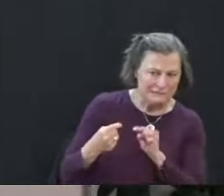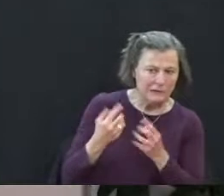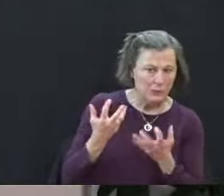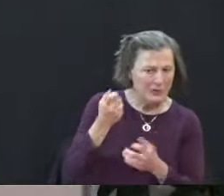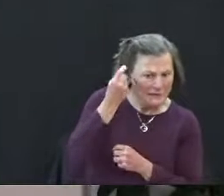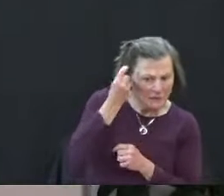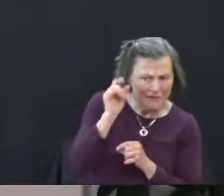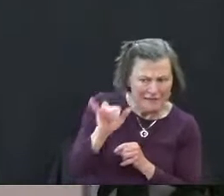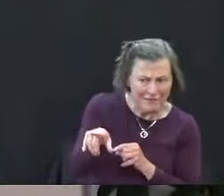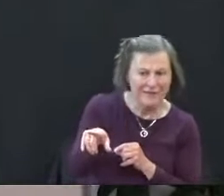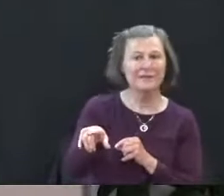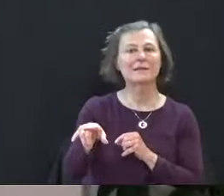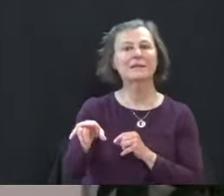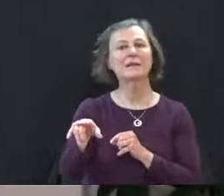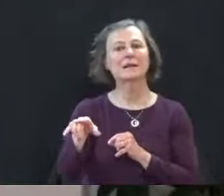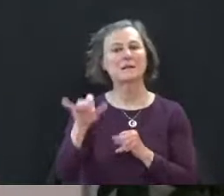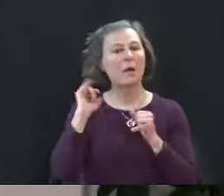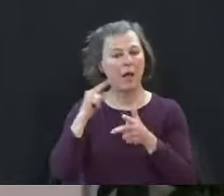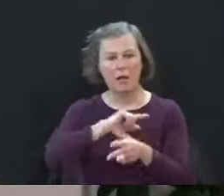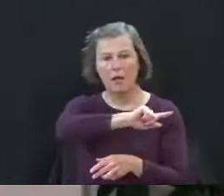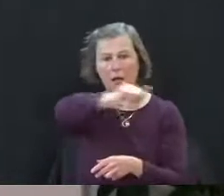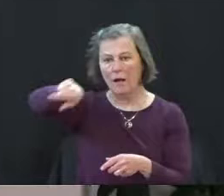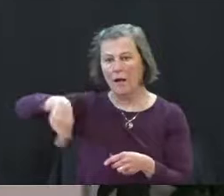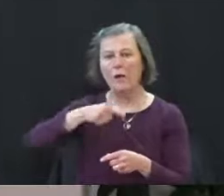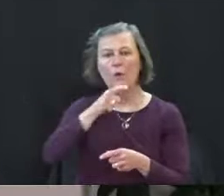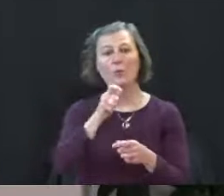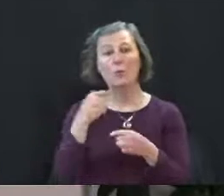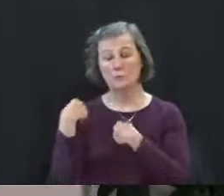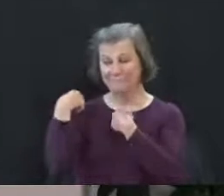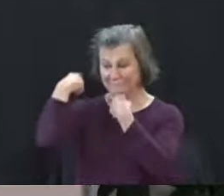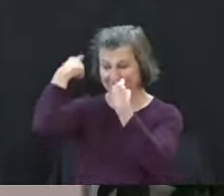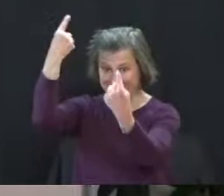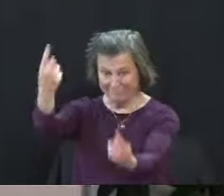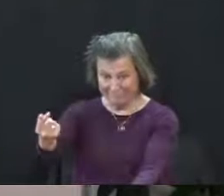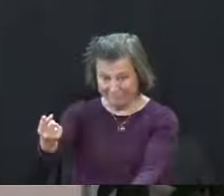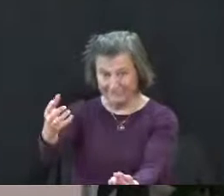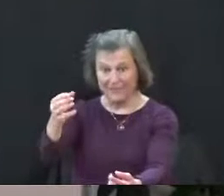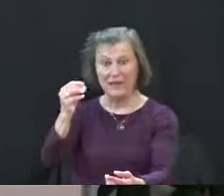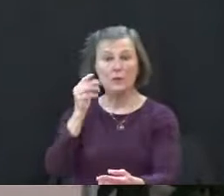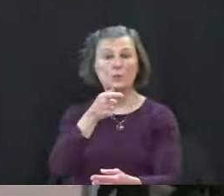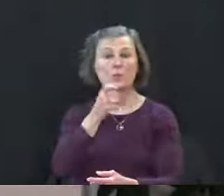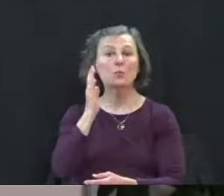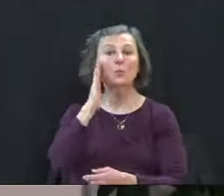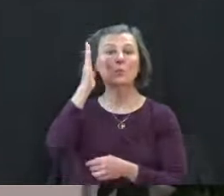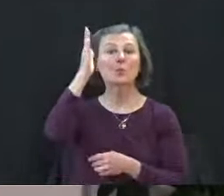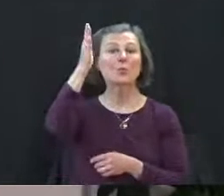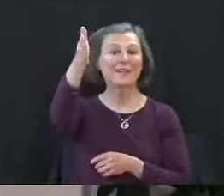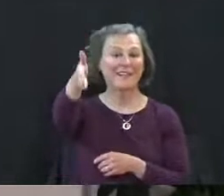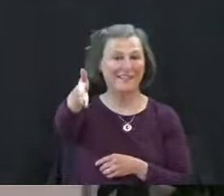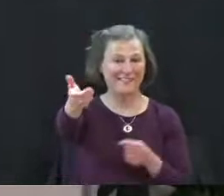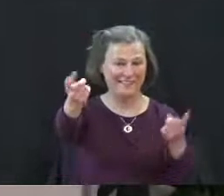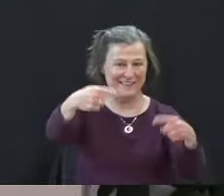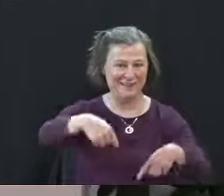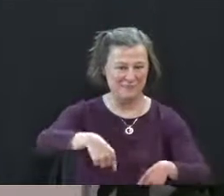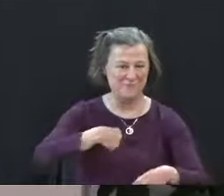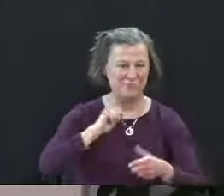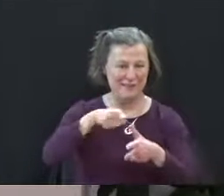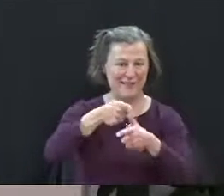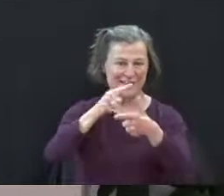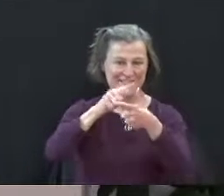For all those who have been and all those who will be, we light these chalices.